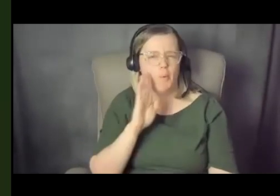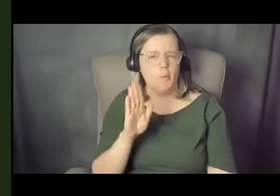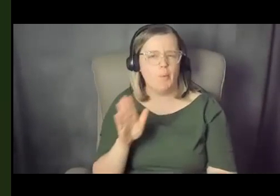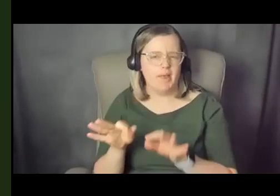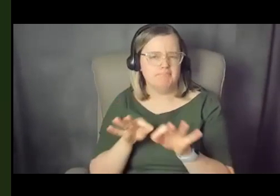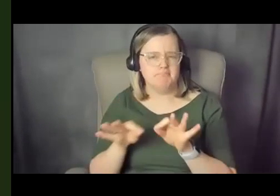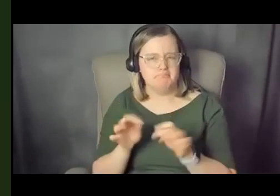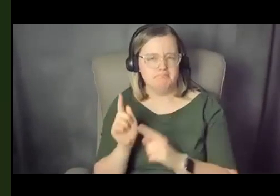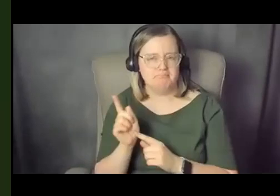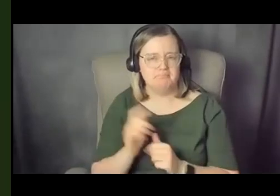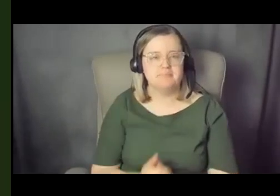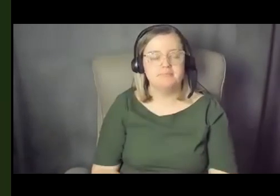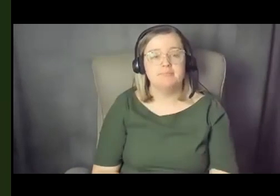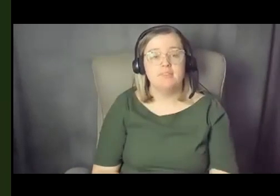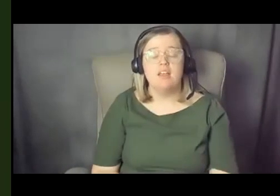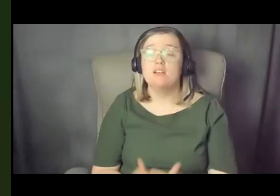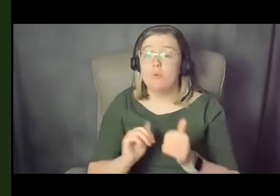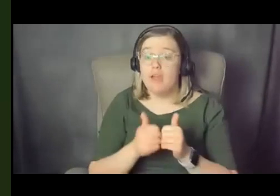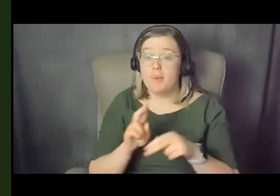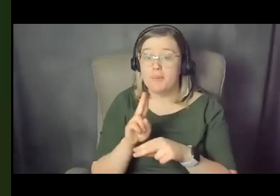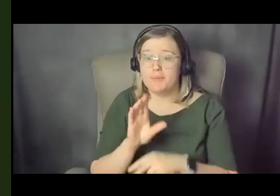Just so to walk you through how to use closed captioning, all